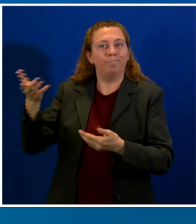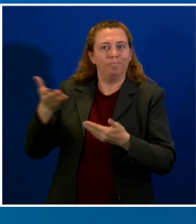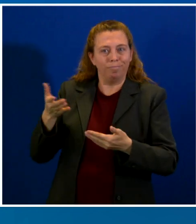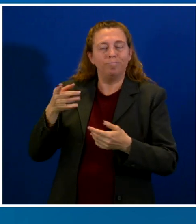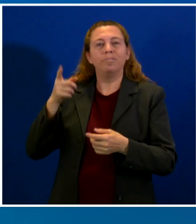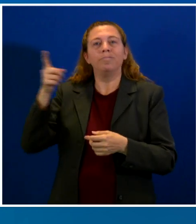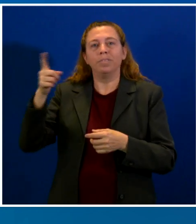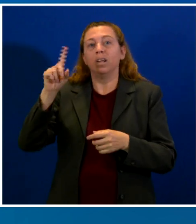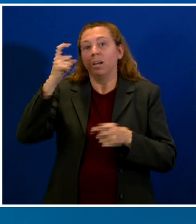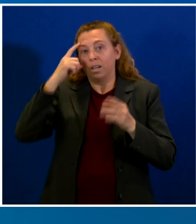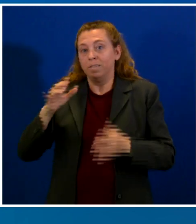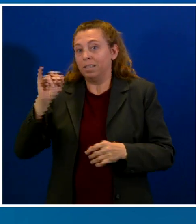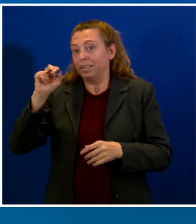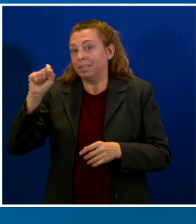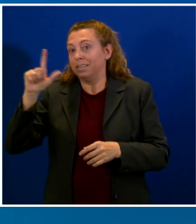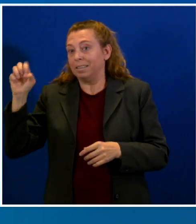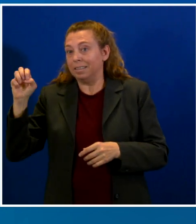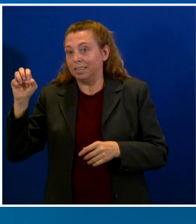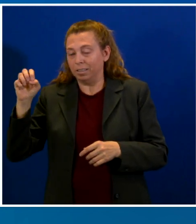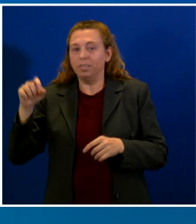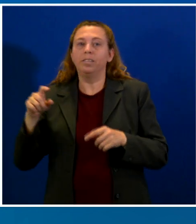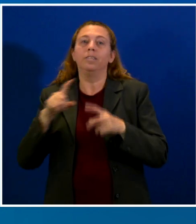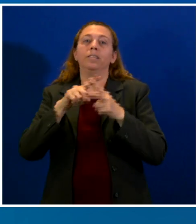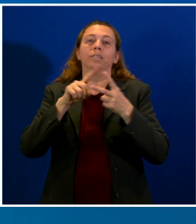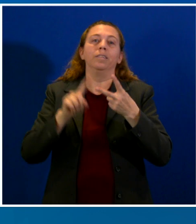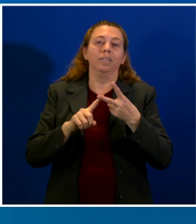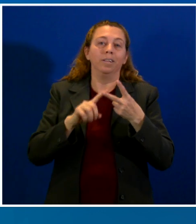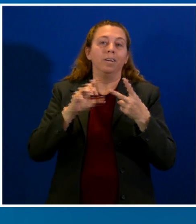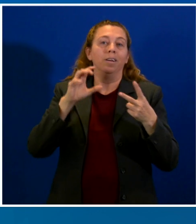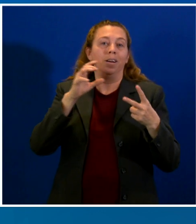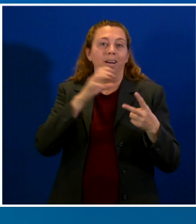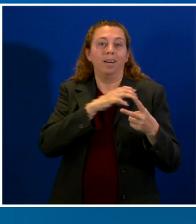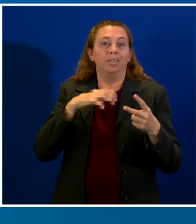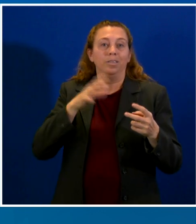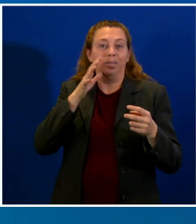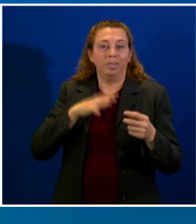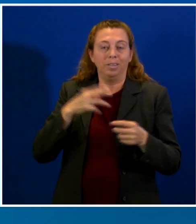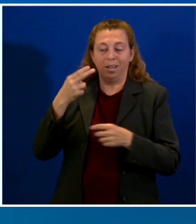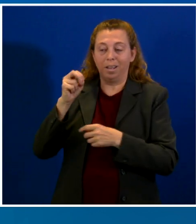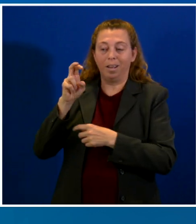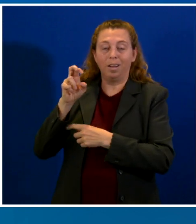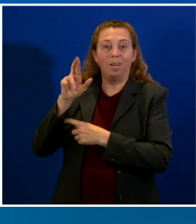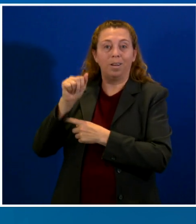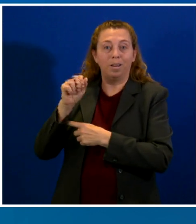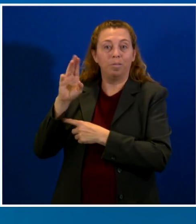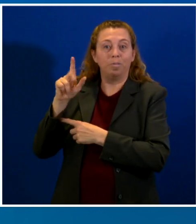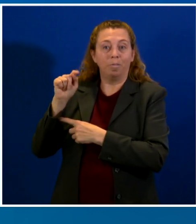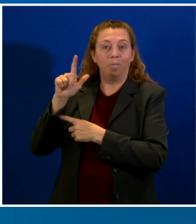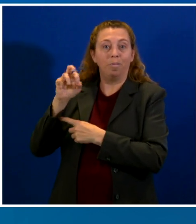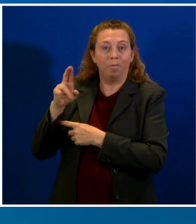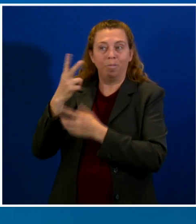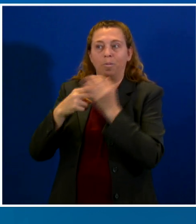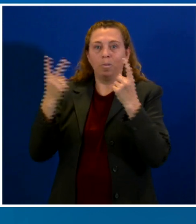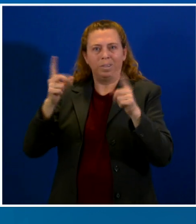Inslee and Congresswoman Jamie Herrera Beutler for tours of the COVID-19 vaccination site at Tower Mall.